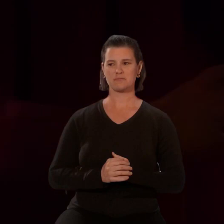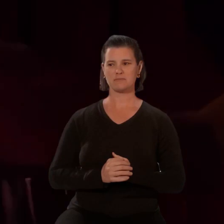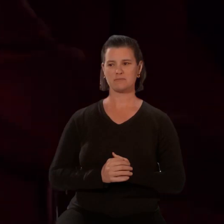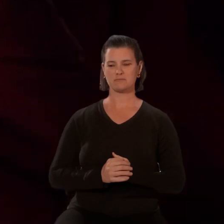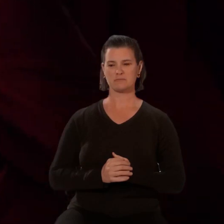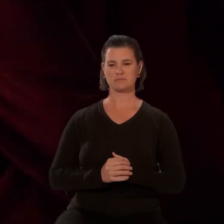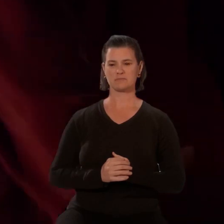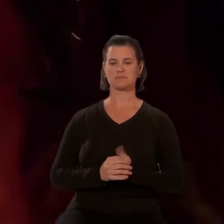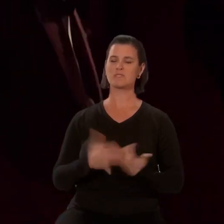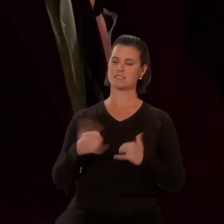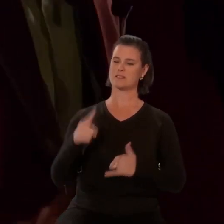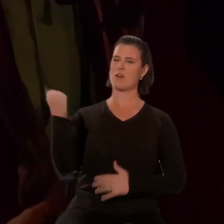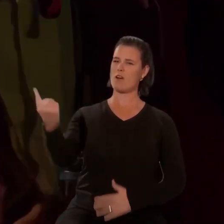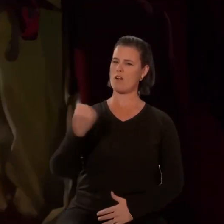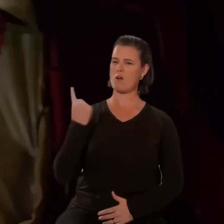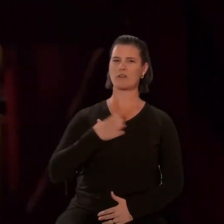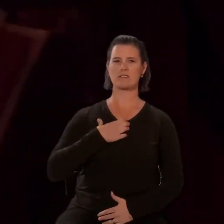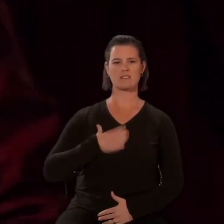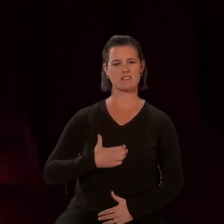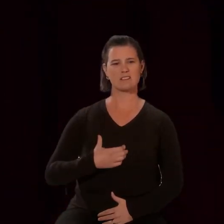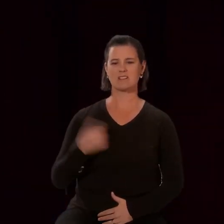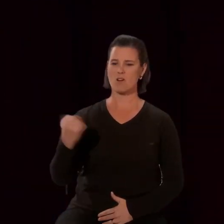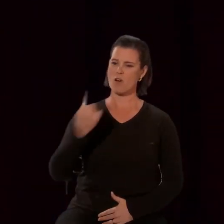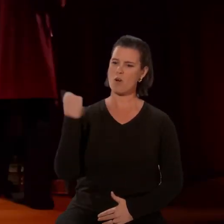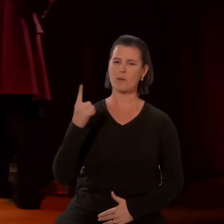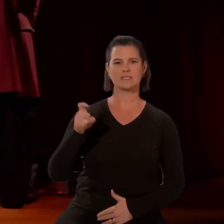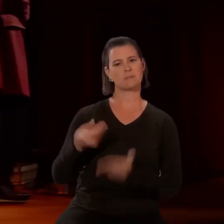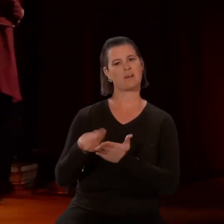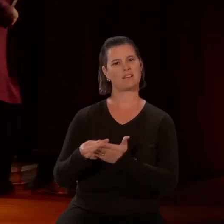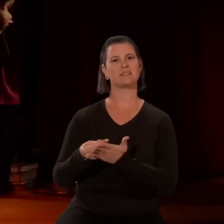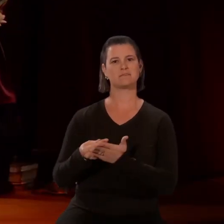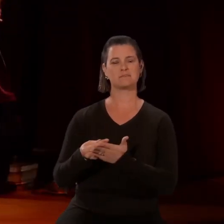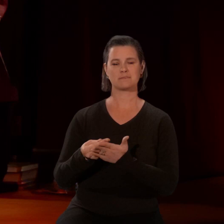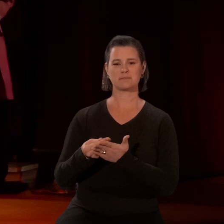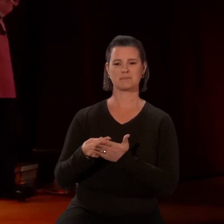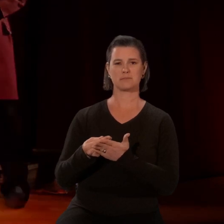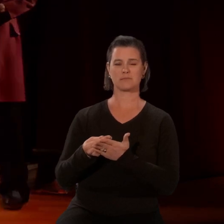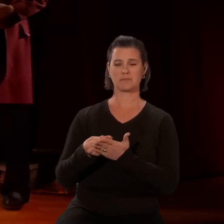Still, he was always hungry, and always in need of some money. To increase his earnings,